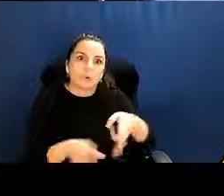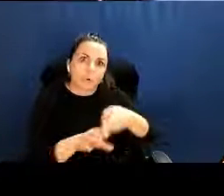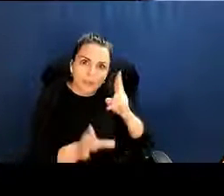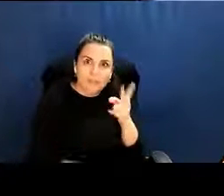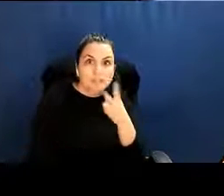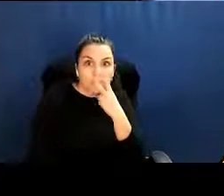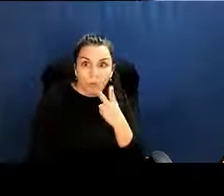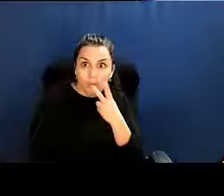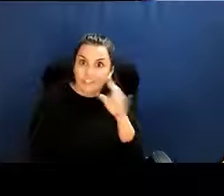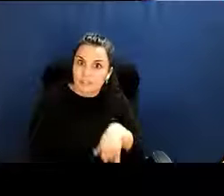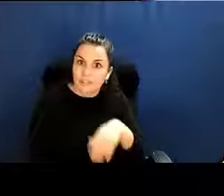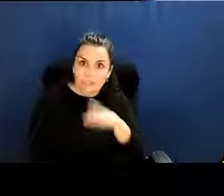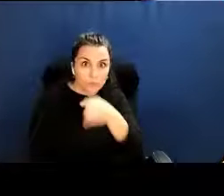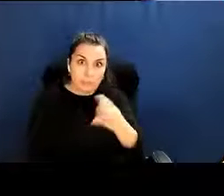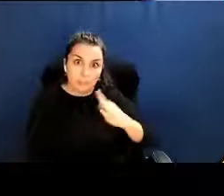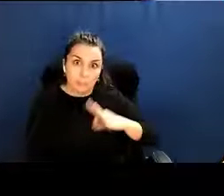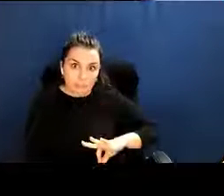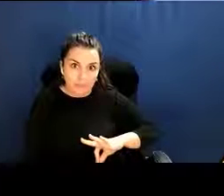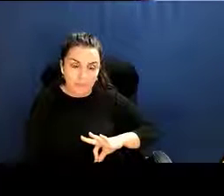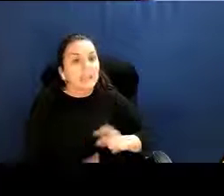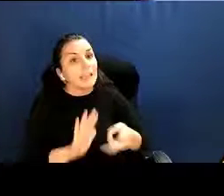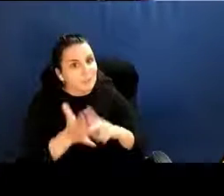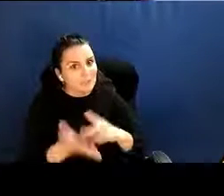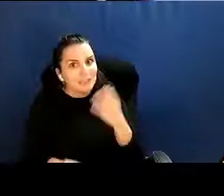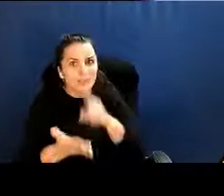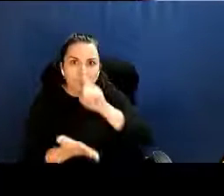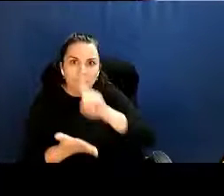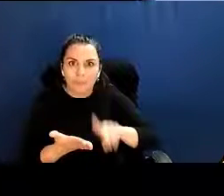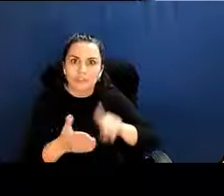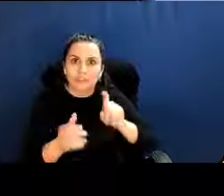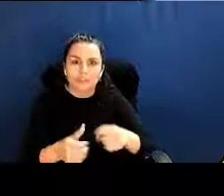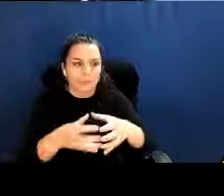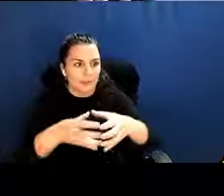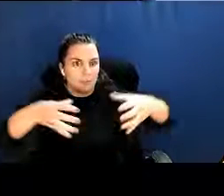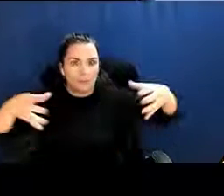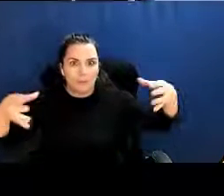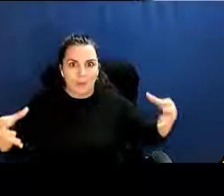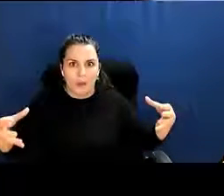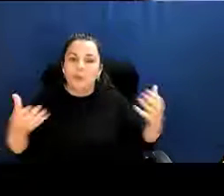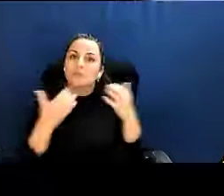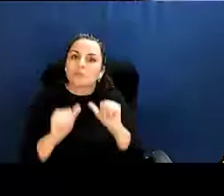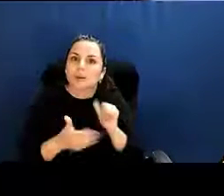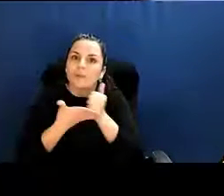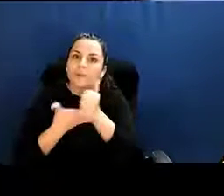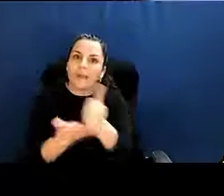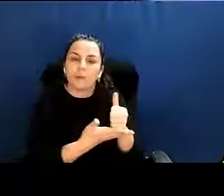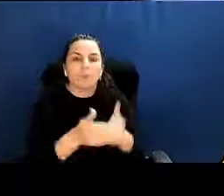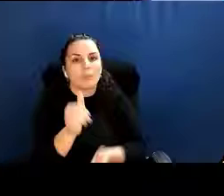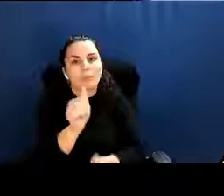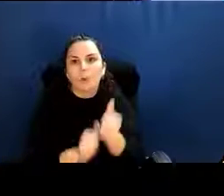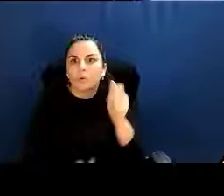Well, perhaps the research should be expanded to benefit the maximum or the most diverse number of participants that it can.